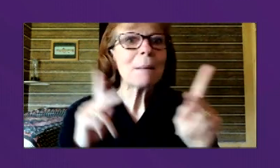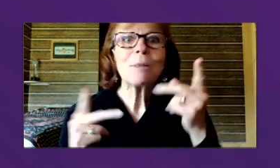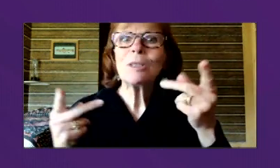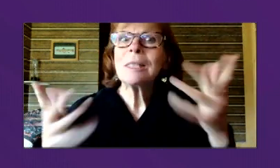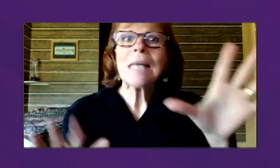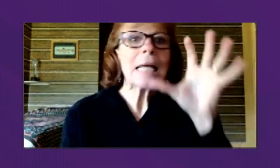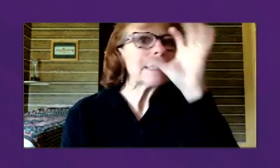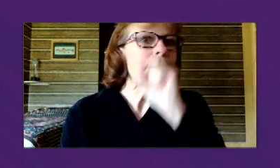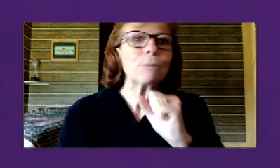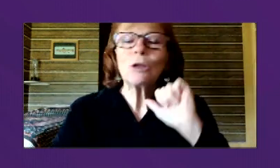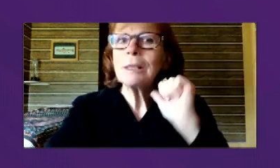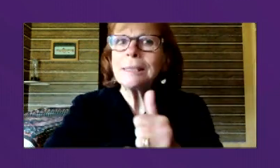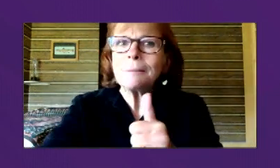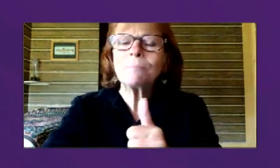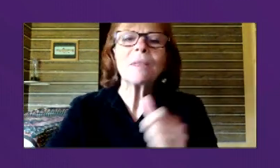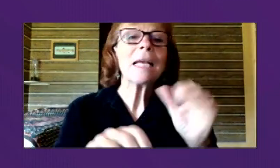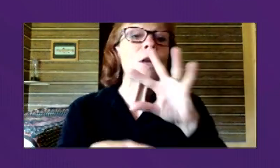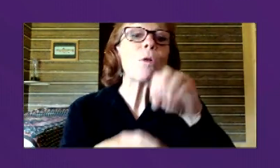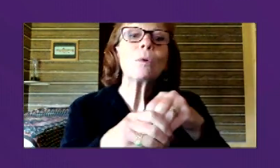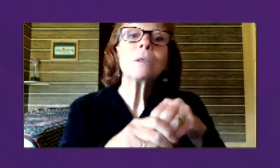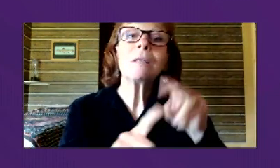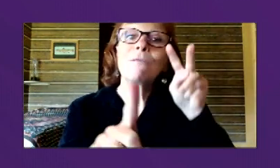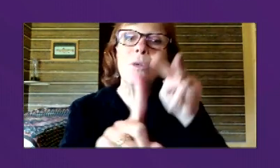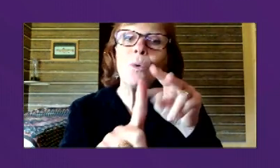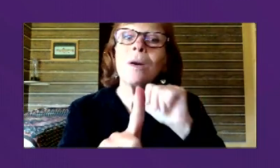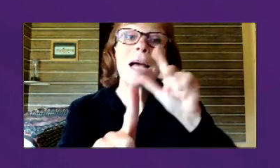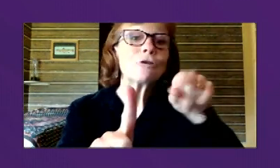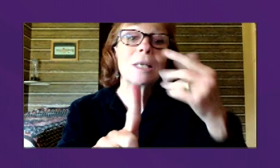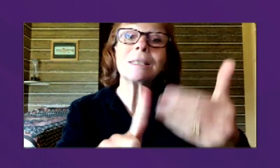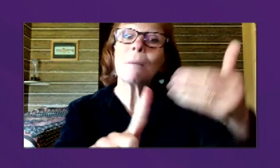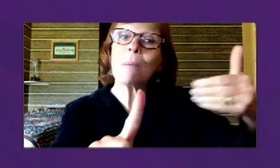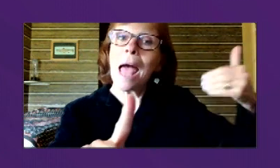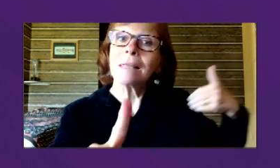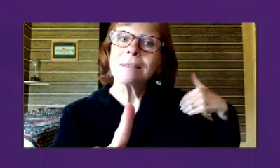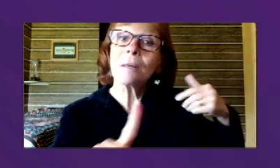that includes not only the past but also the vibrancy of Native peoples and cultures today.